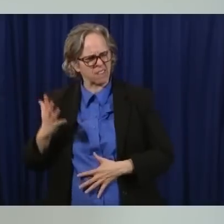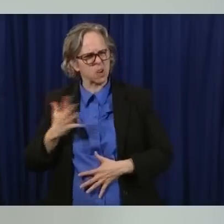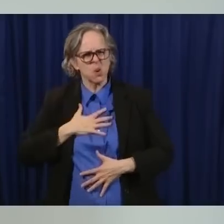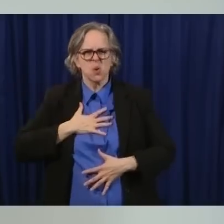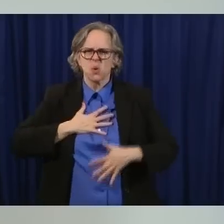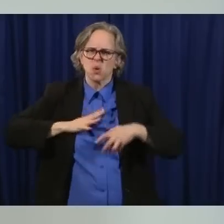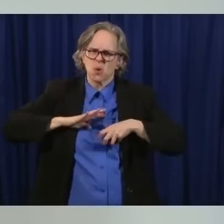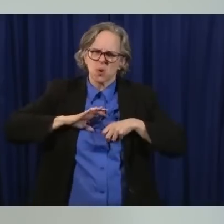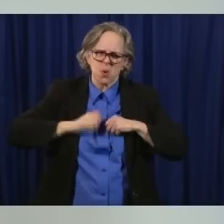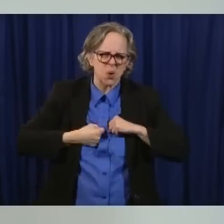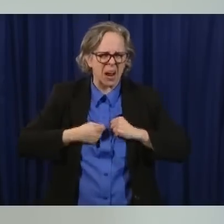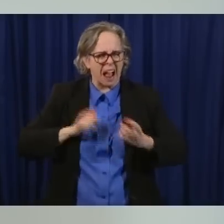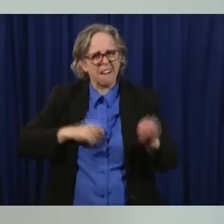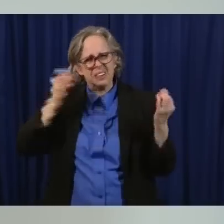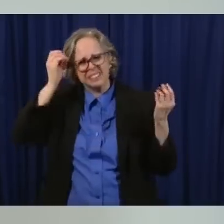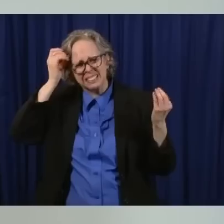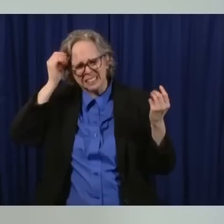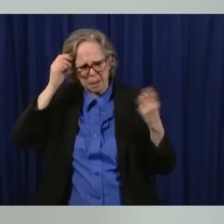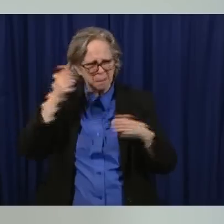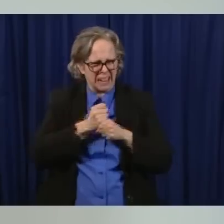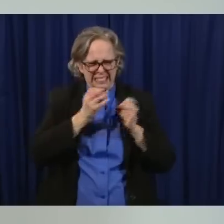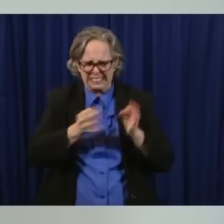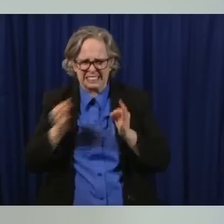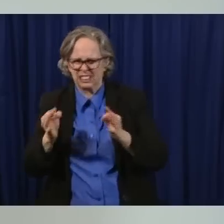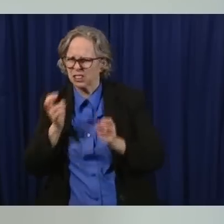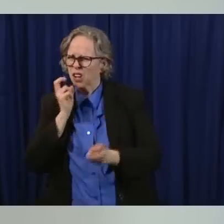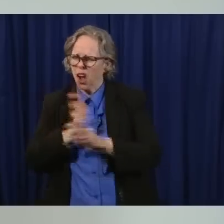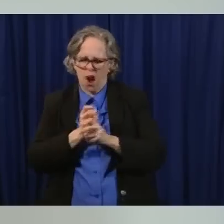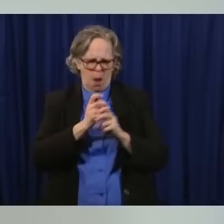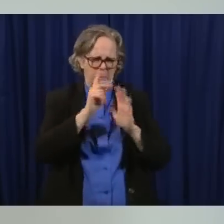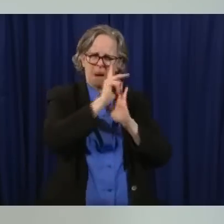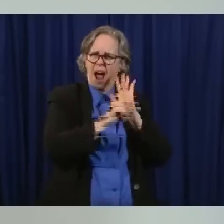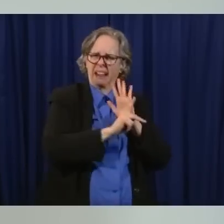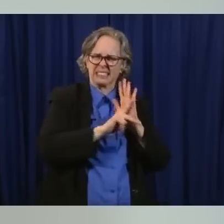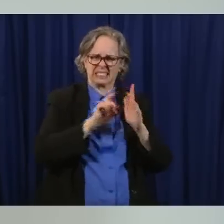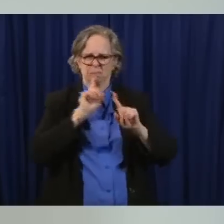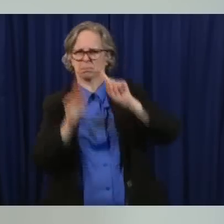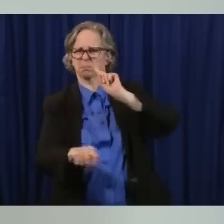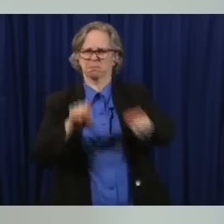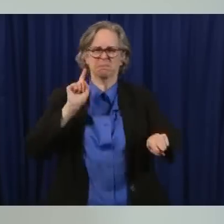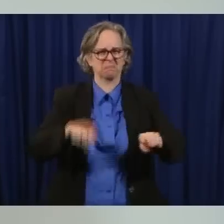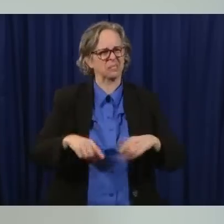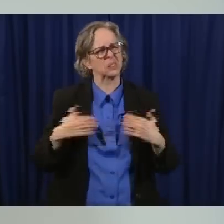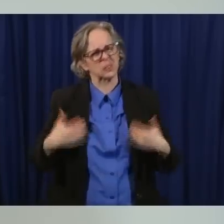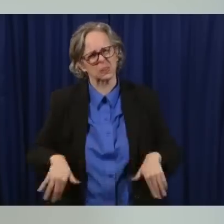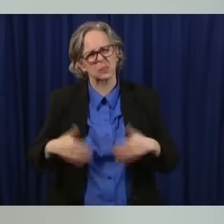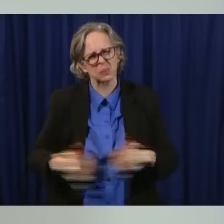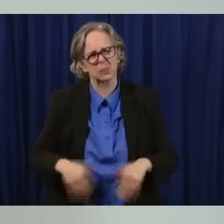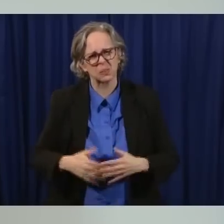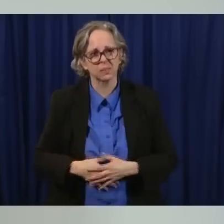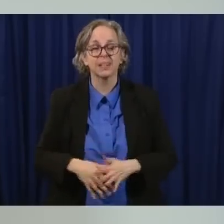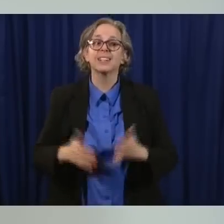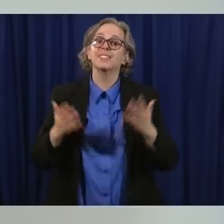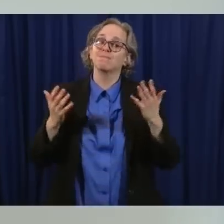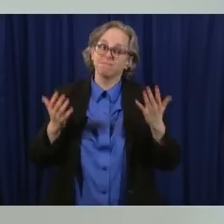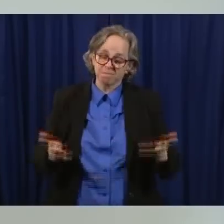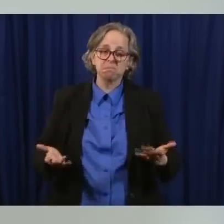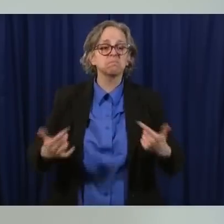FEARS SURROUNDING THAT, AND I KNOW THAT THIS WEIGHS HEAVILY ON THE GOVERNOR'S HEART AND MIND AS HE HAS TO MAKE